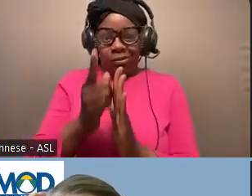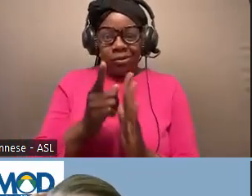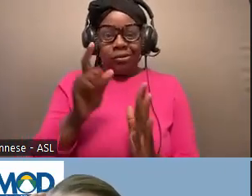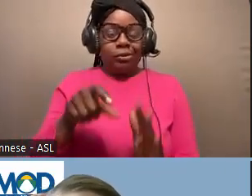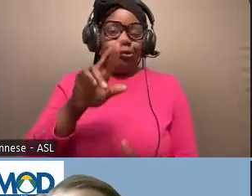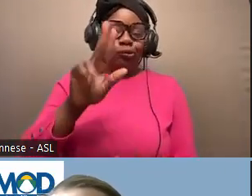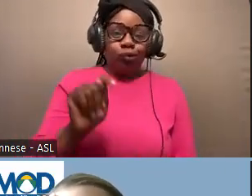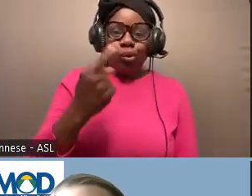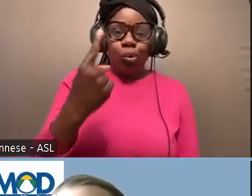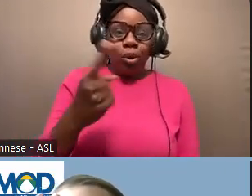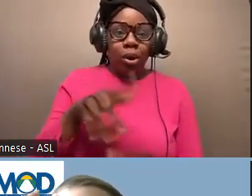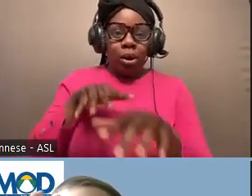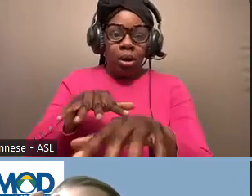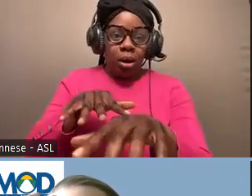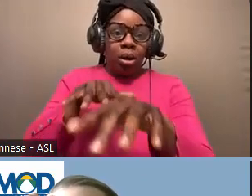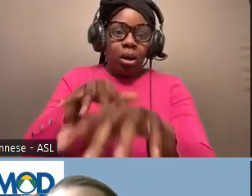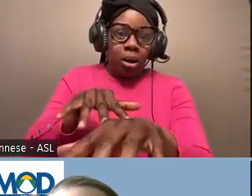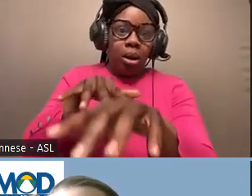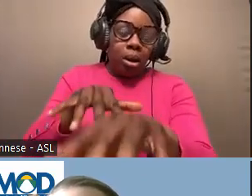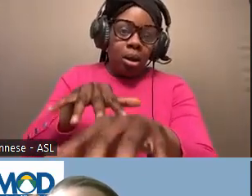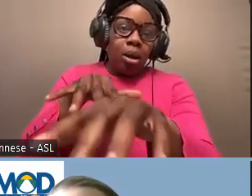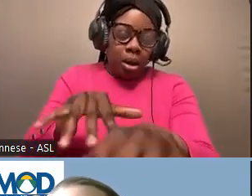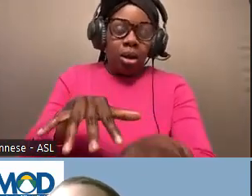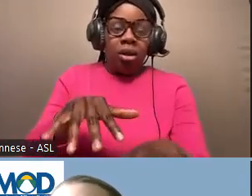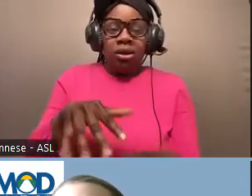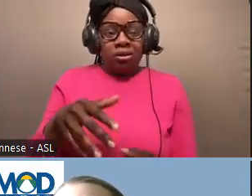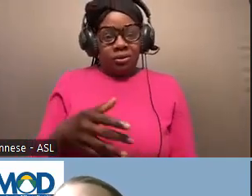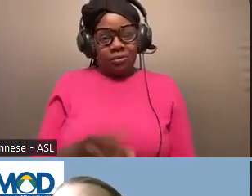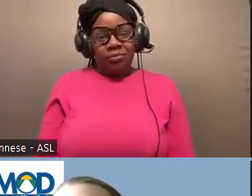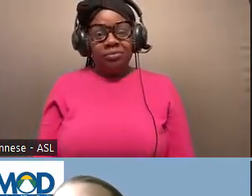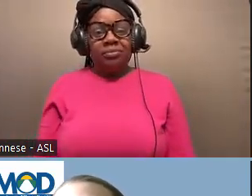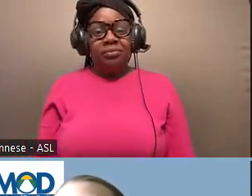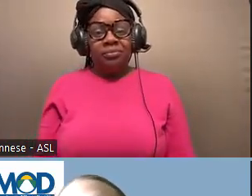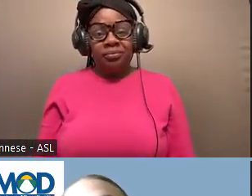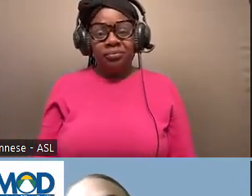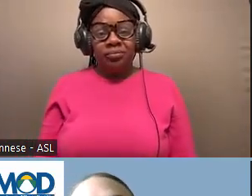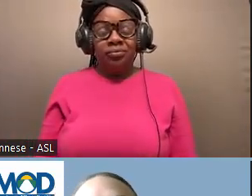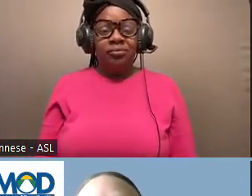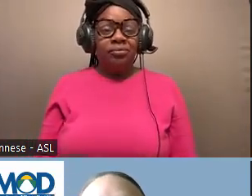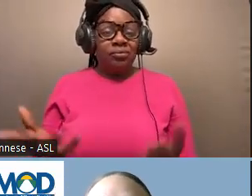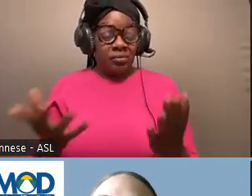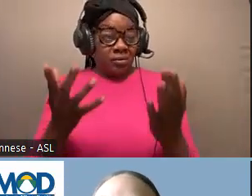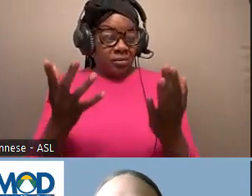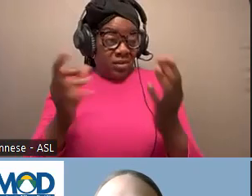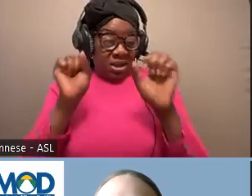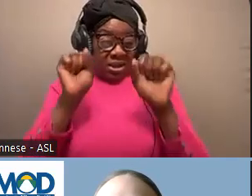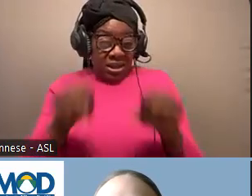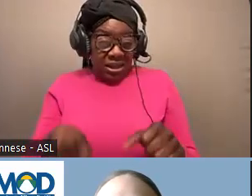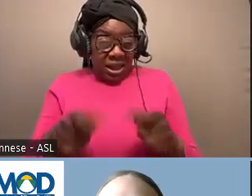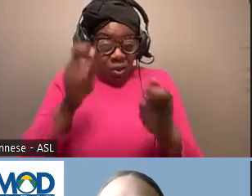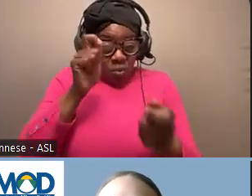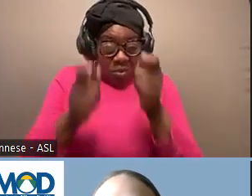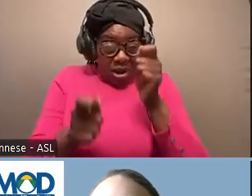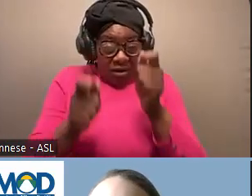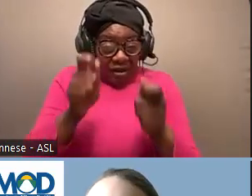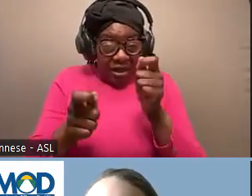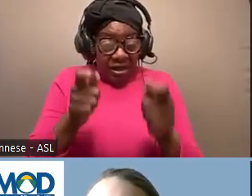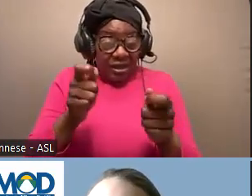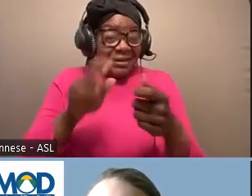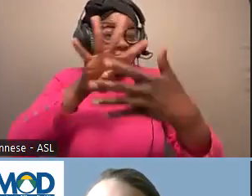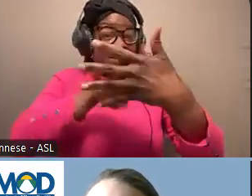and it's a parking lot. Is there a way you can modify the hours that she's driving in.